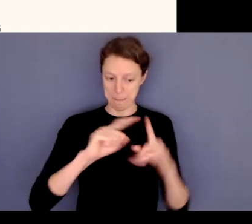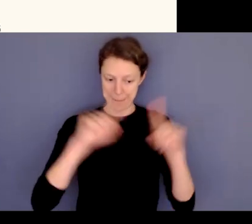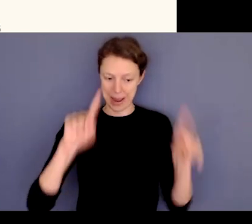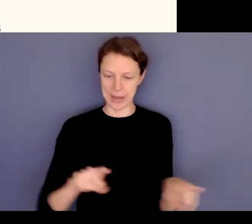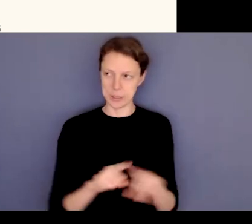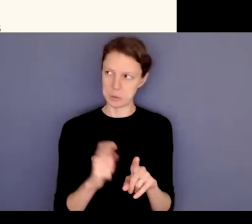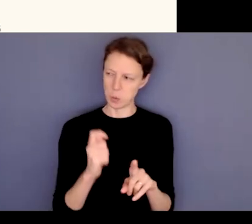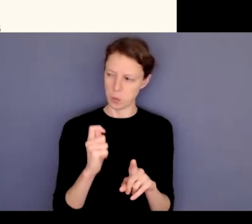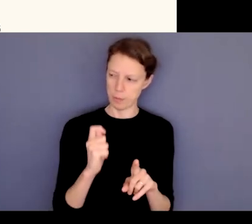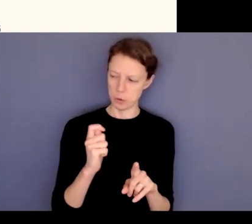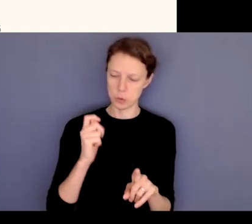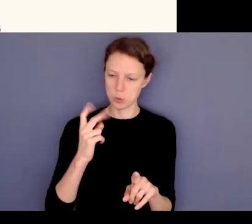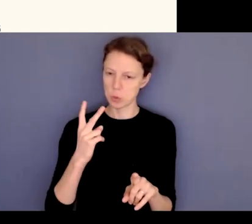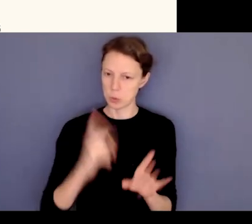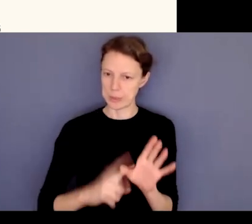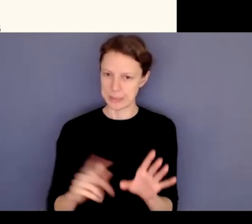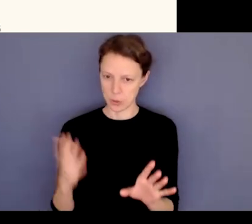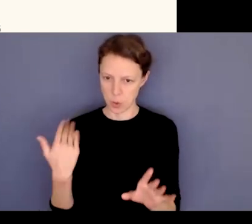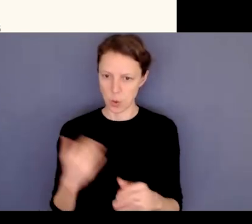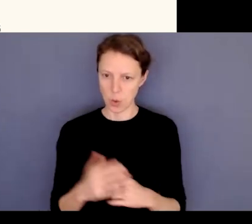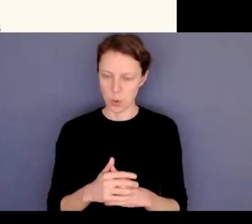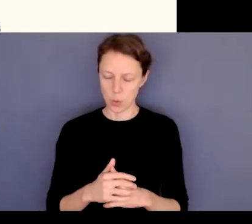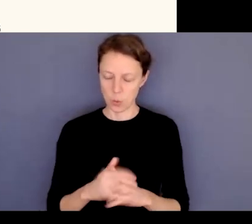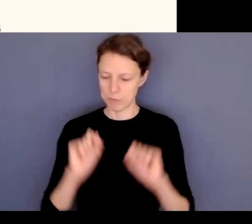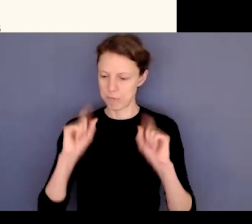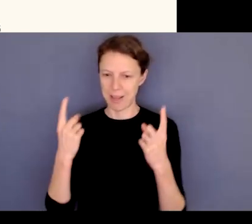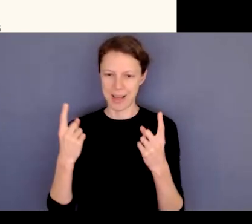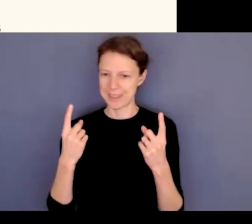time that we did not have the resources for a Tiktok, and so